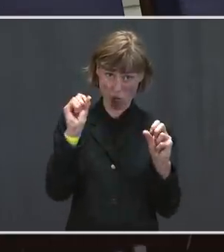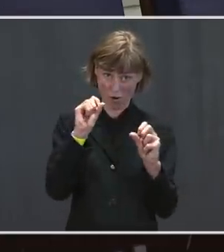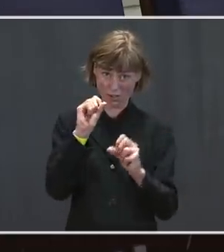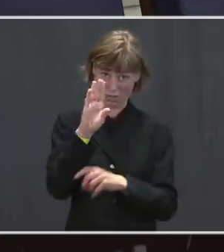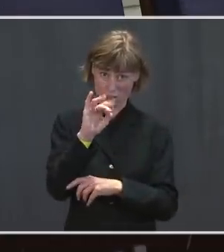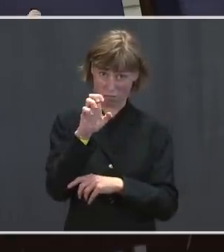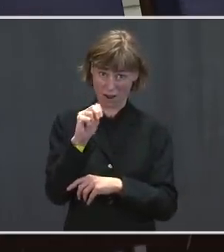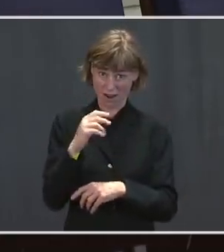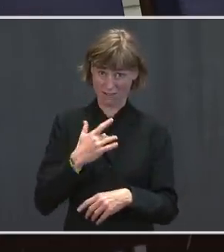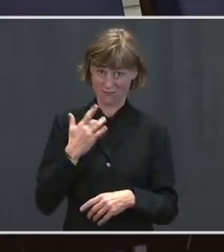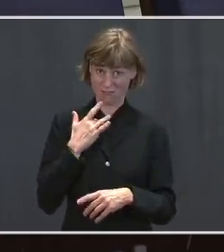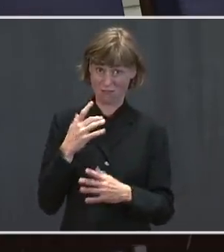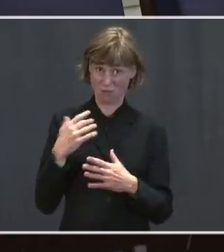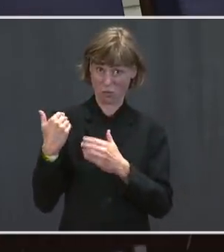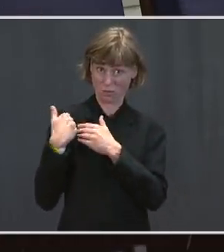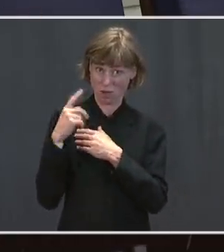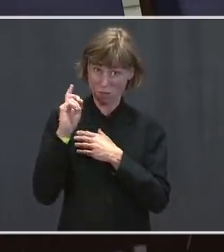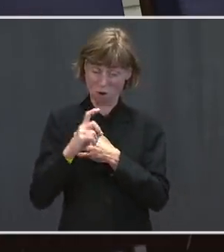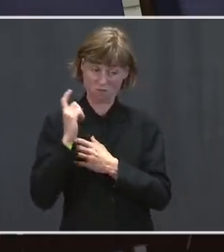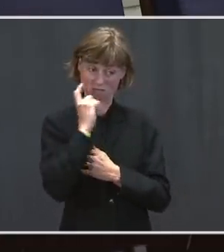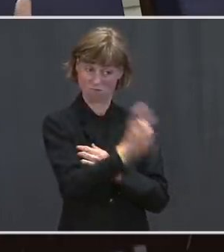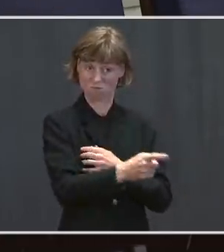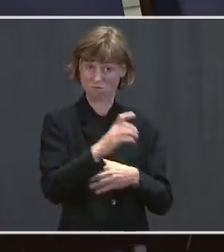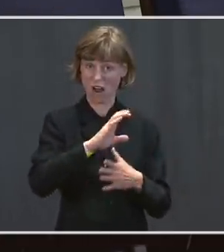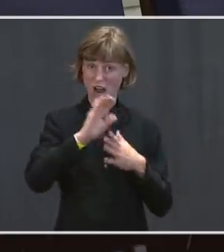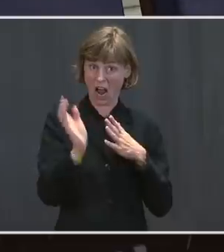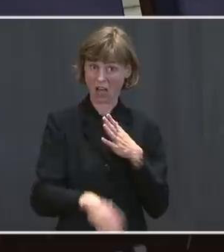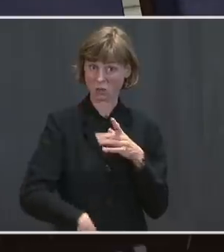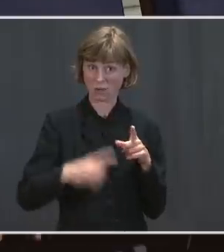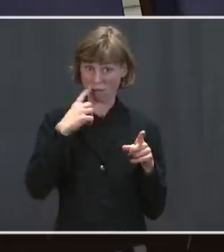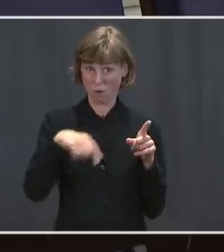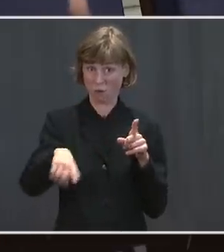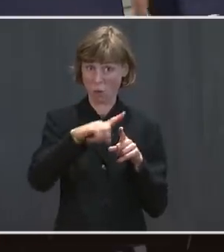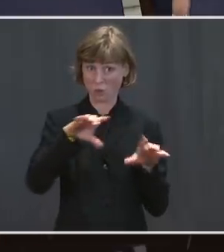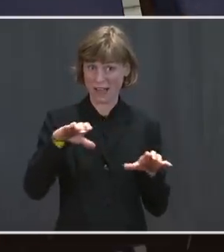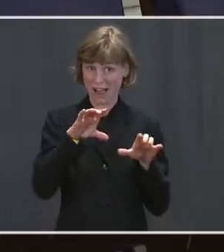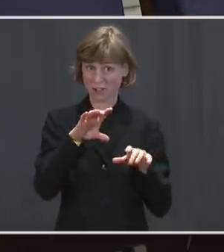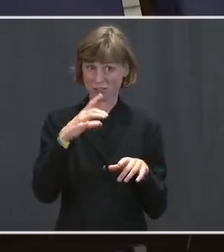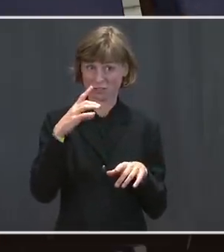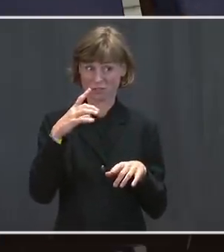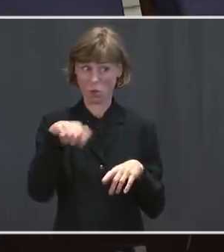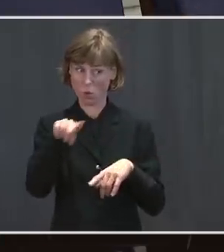to impose consequences for actions undertaken by other countries in the last several years